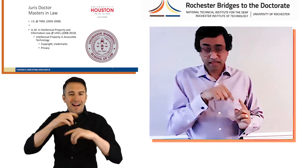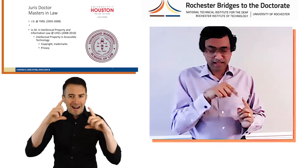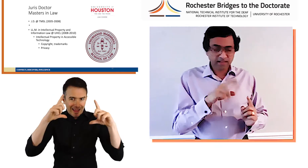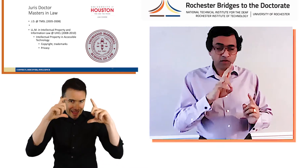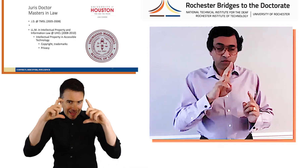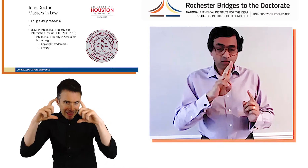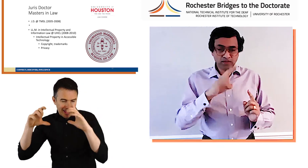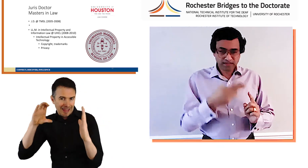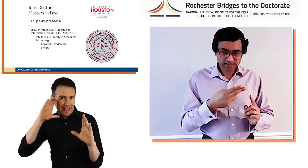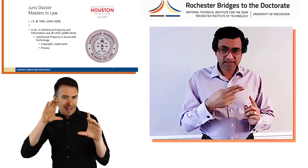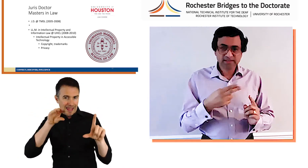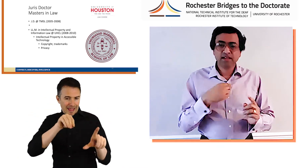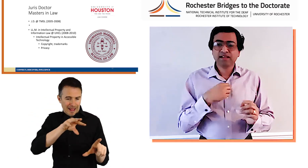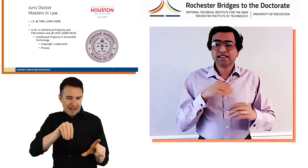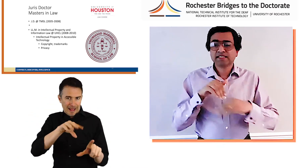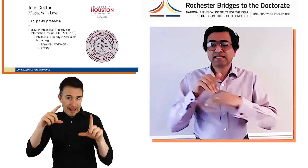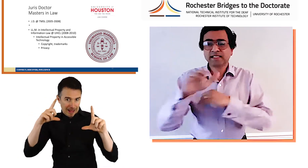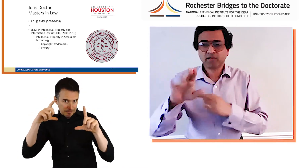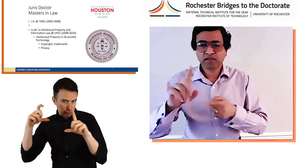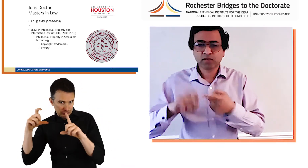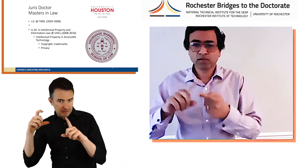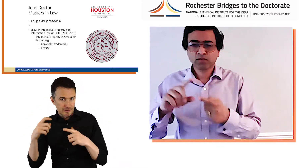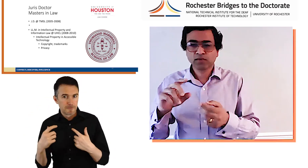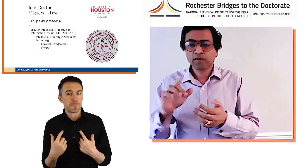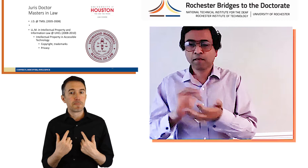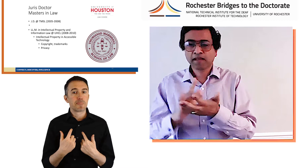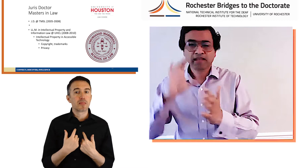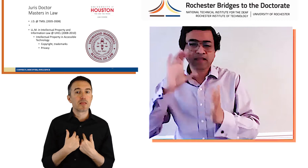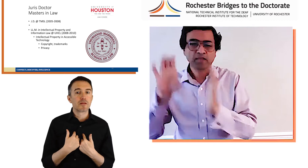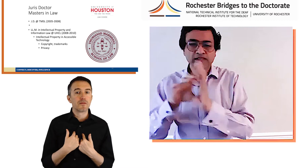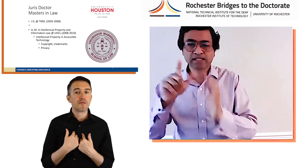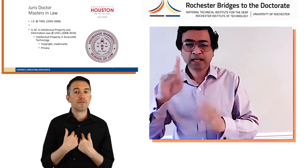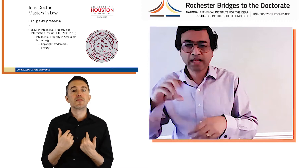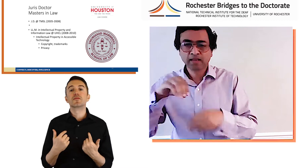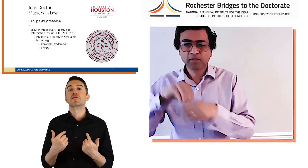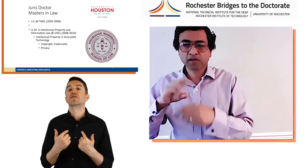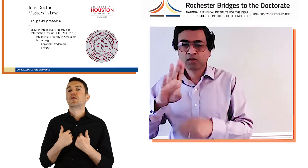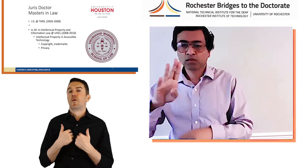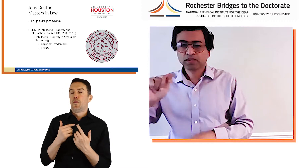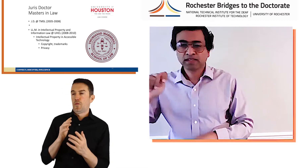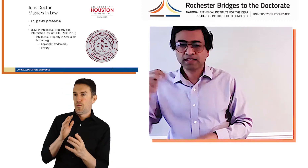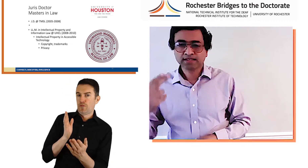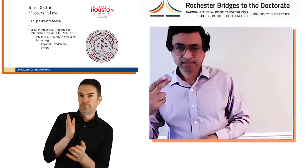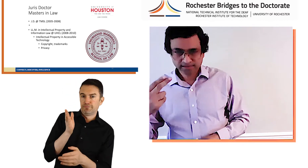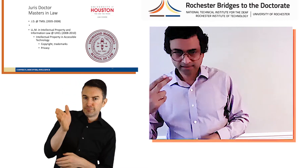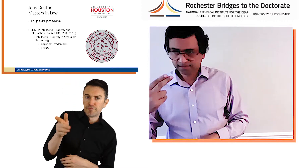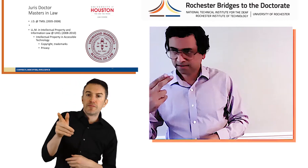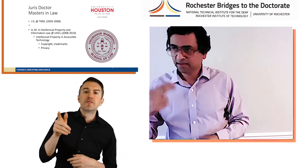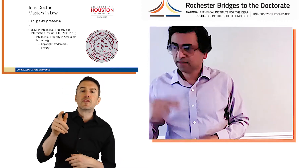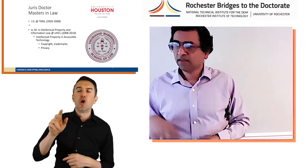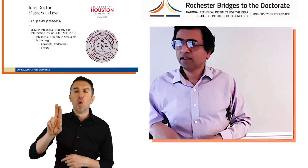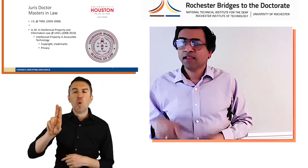to choose medical imaging. And I worked--I was pursuing my PhD at the University of Houston,